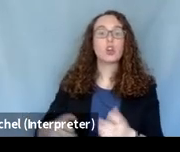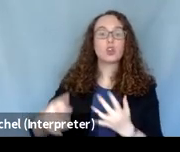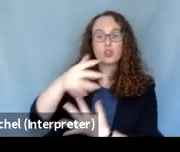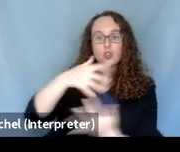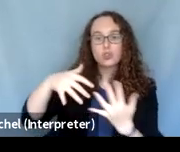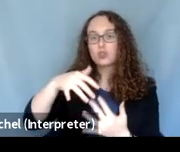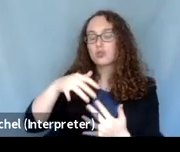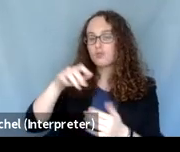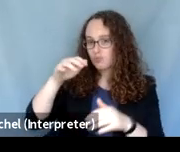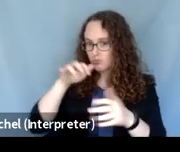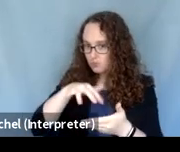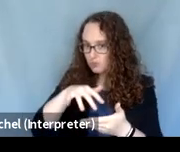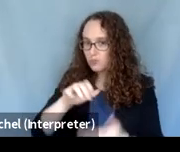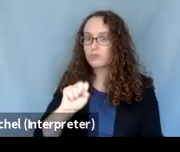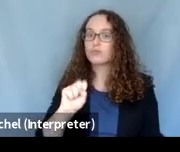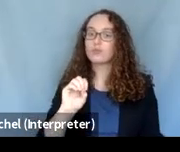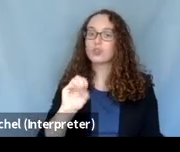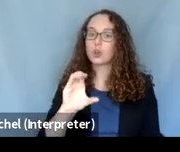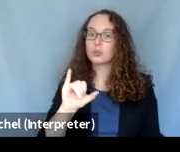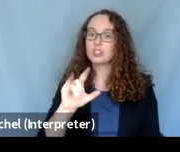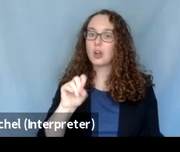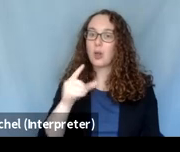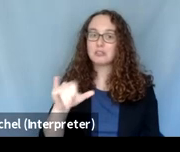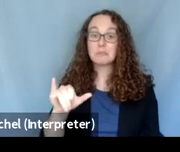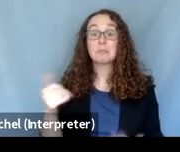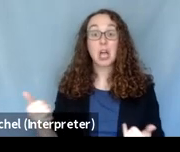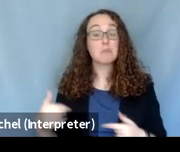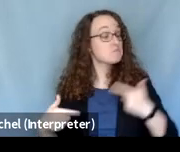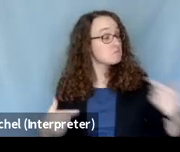Then what I'd like to do is have Mary Beth talk to you about two of our